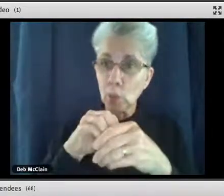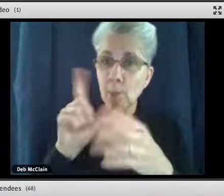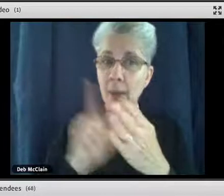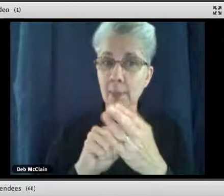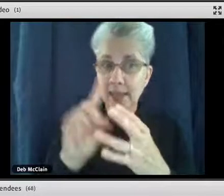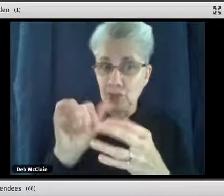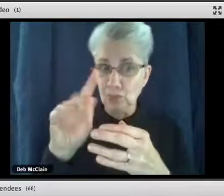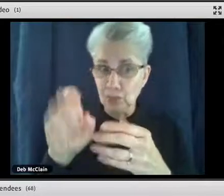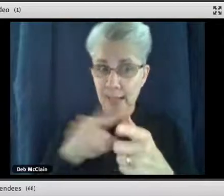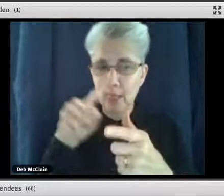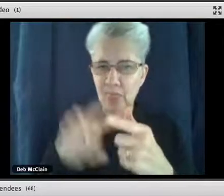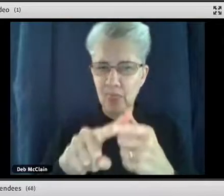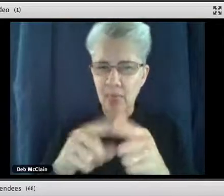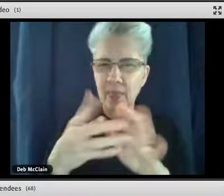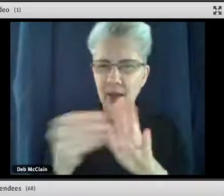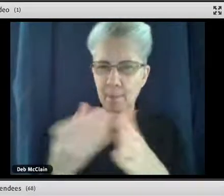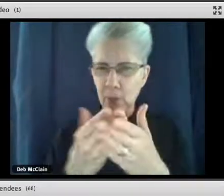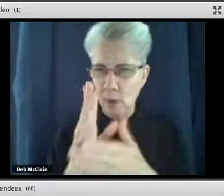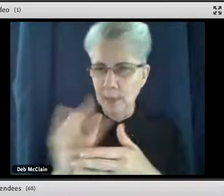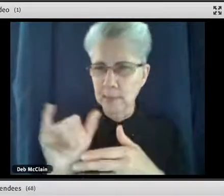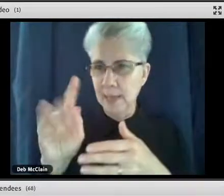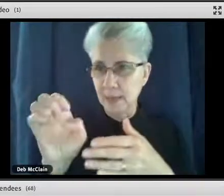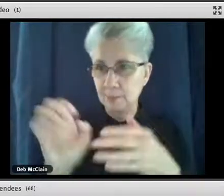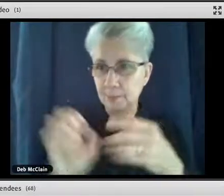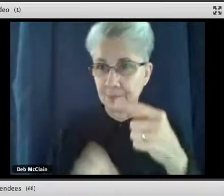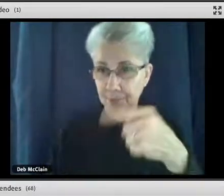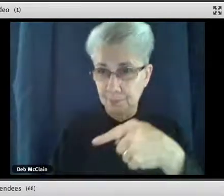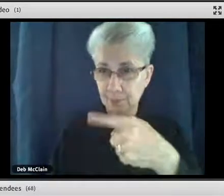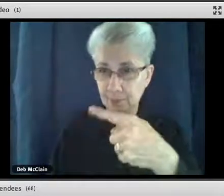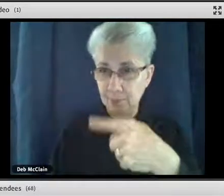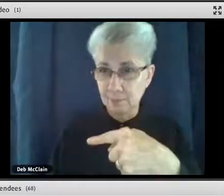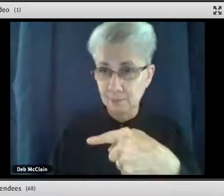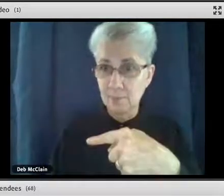we put the publication date first and then the copyright.